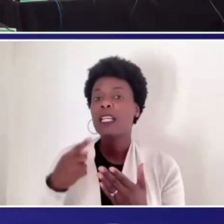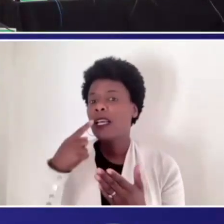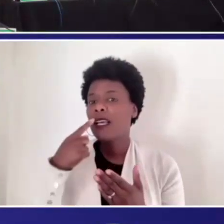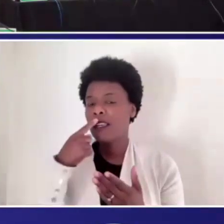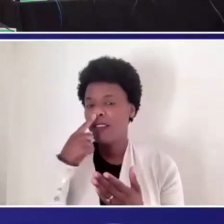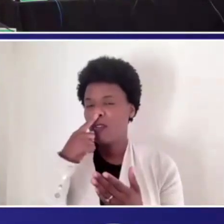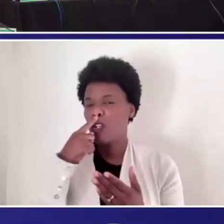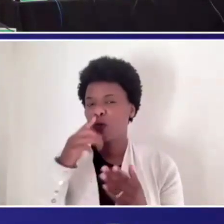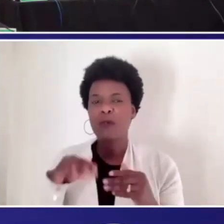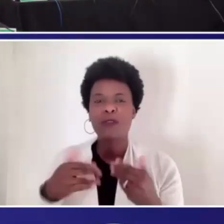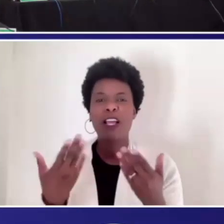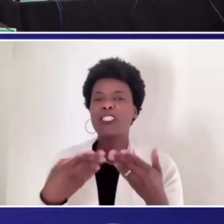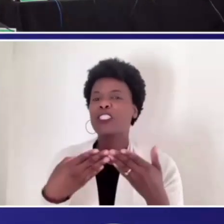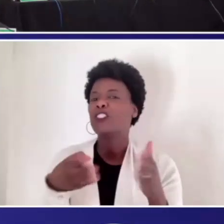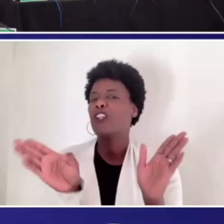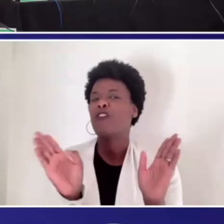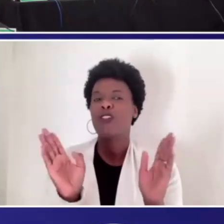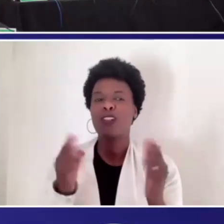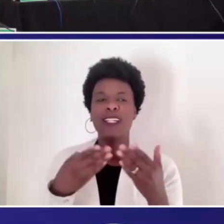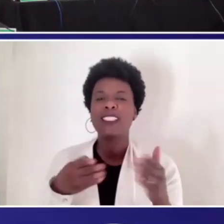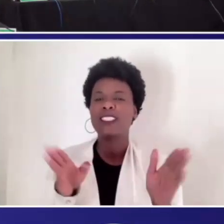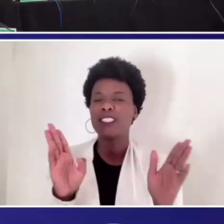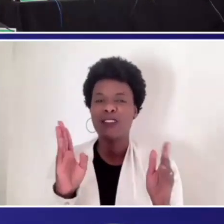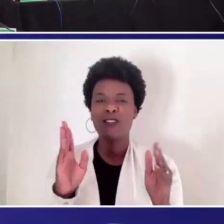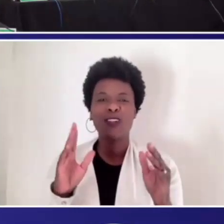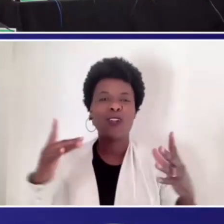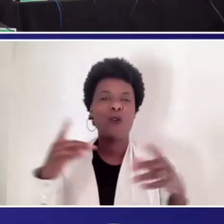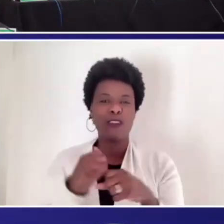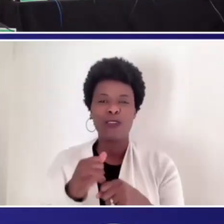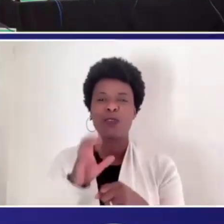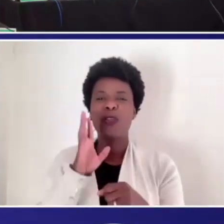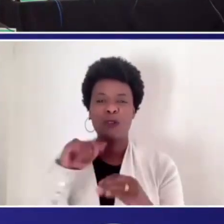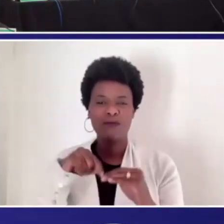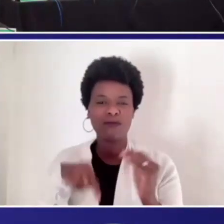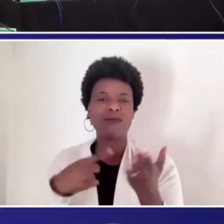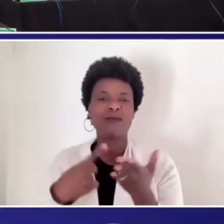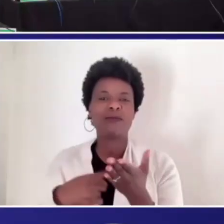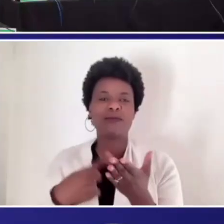the general -- well, just sort of the general overview. Yeah. Okay. So, so there's -- yeah, so there's a, there's a,